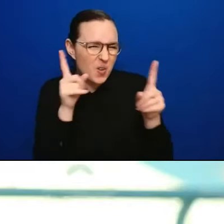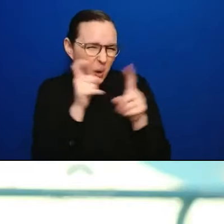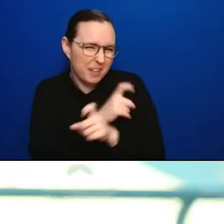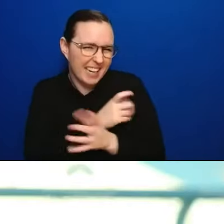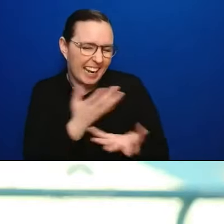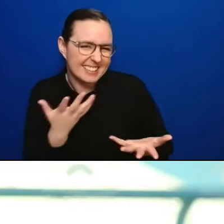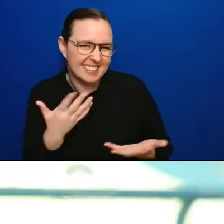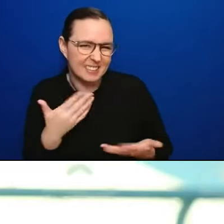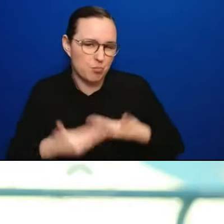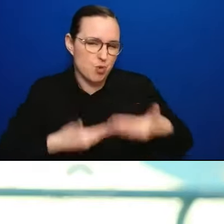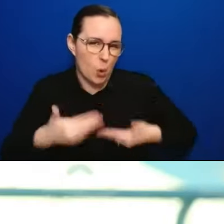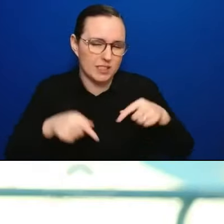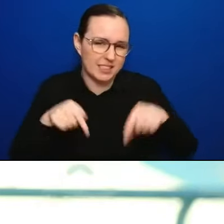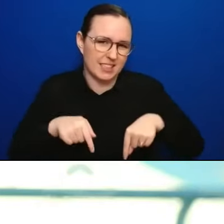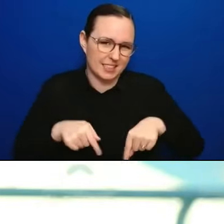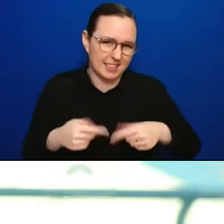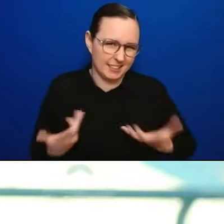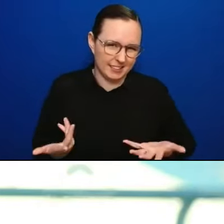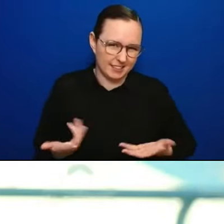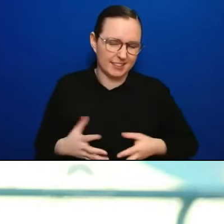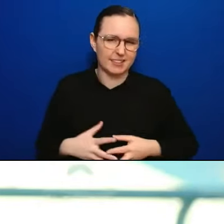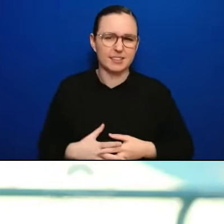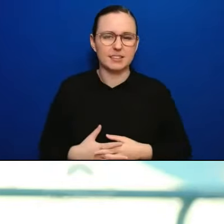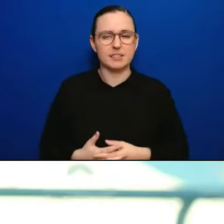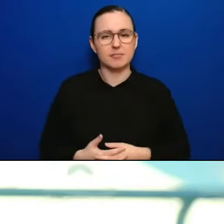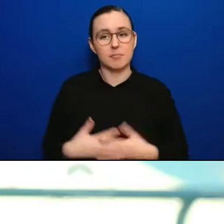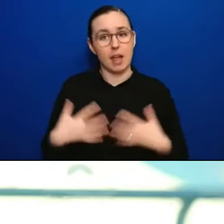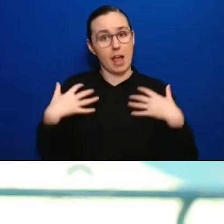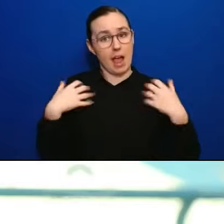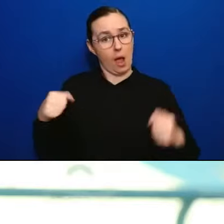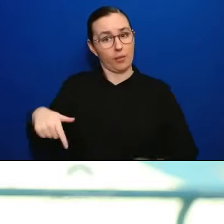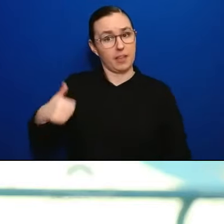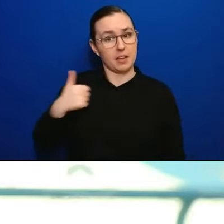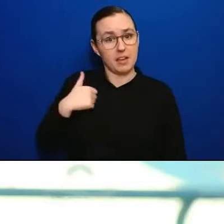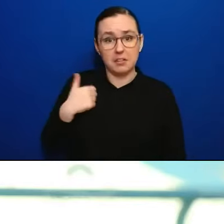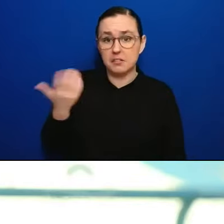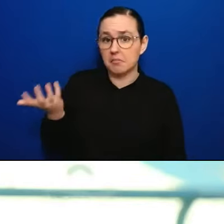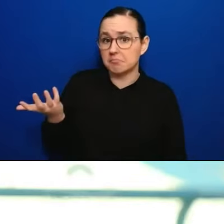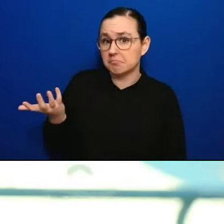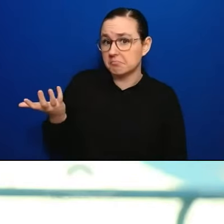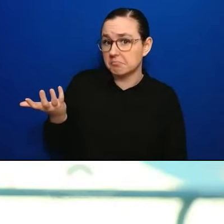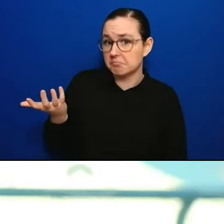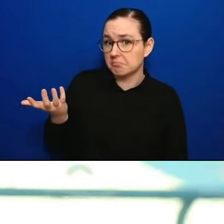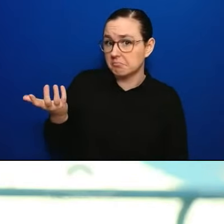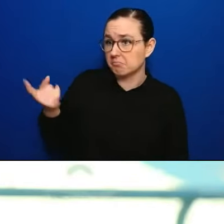of how many doses is actually needed is ongoing.